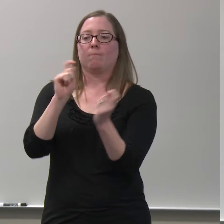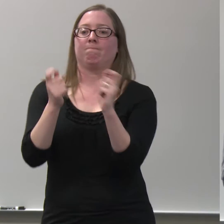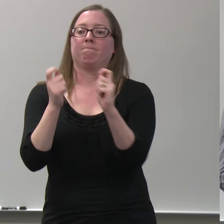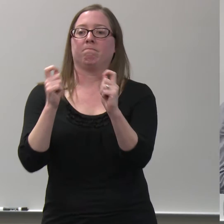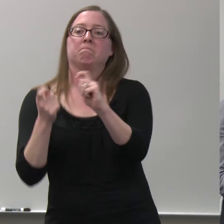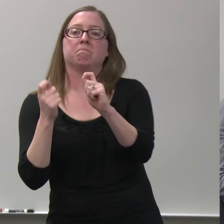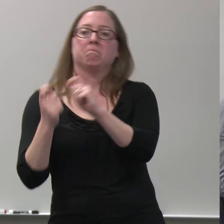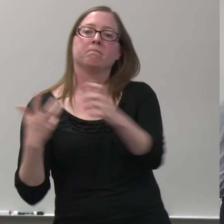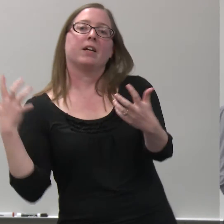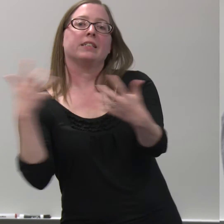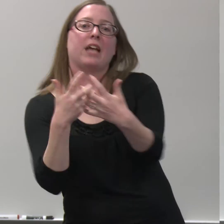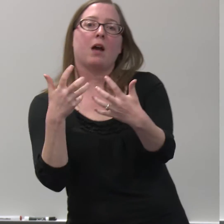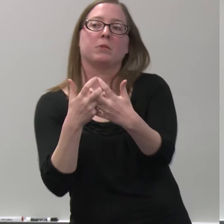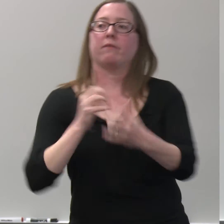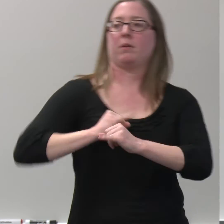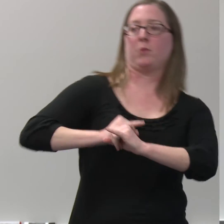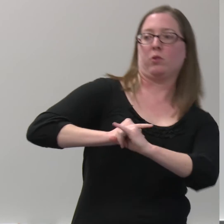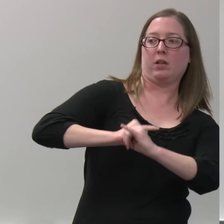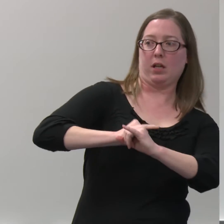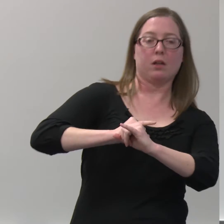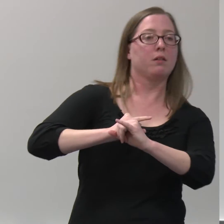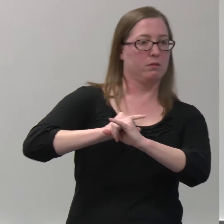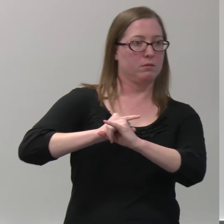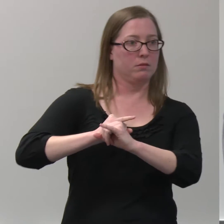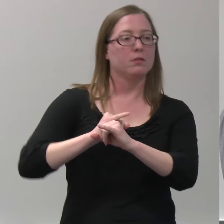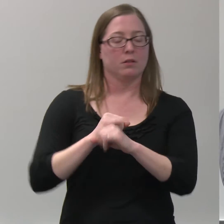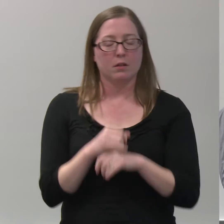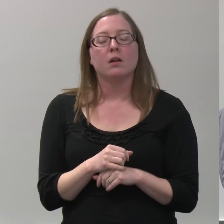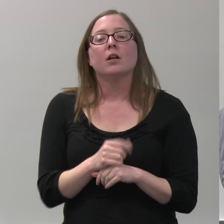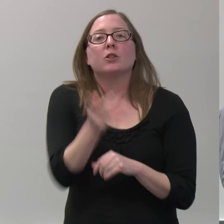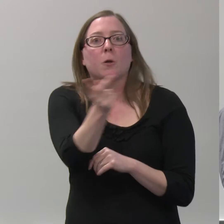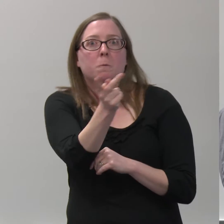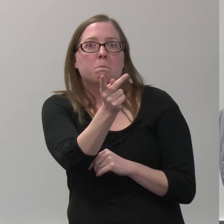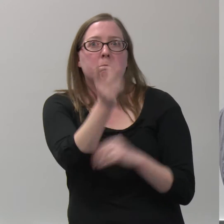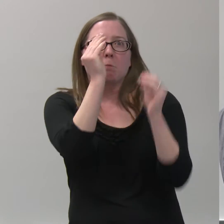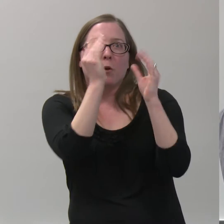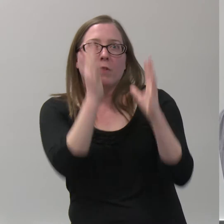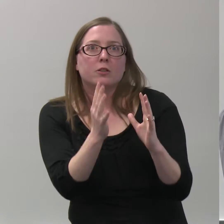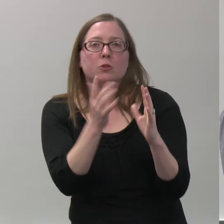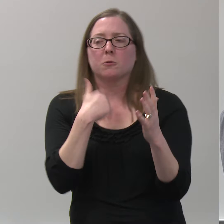They were very interested in being able to look